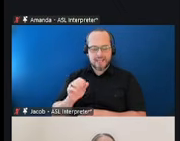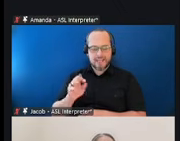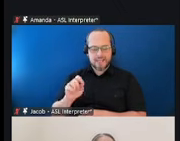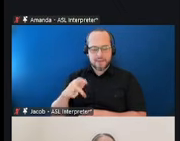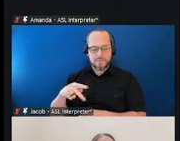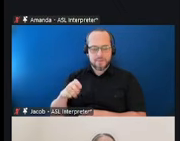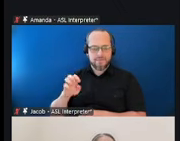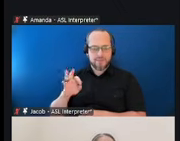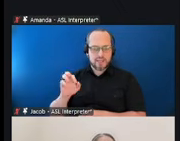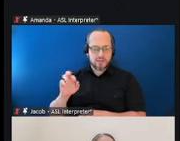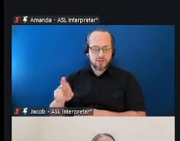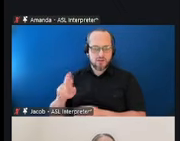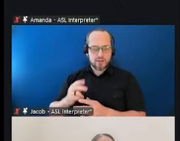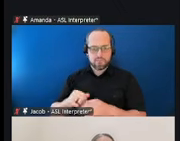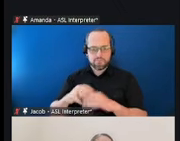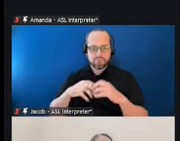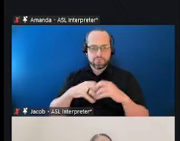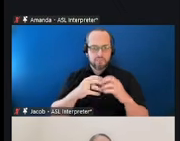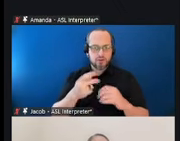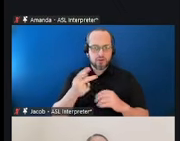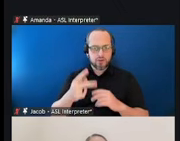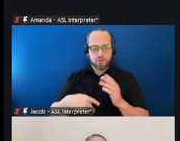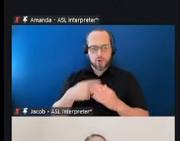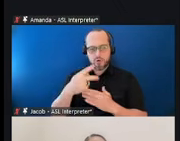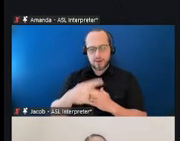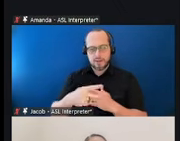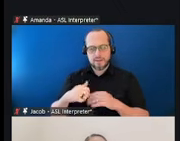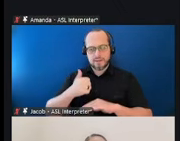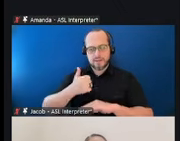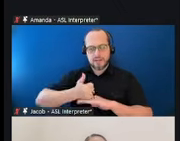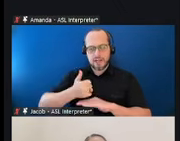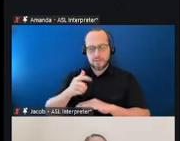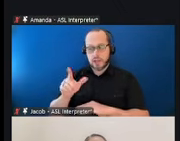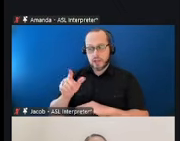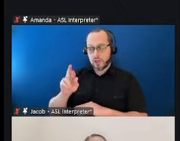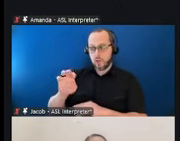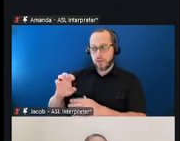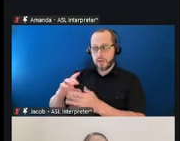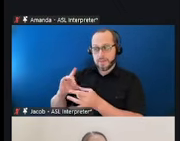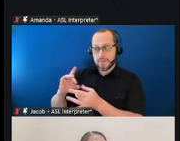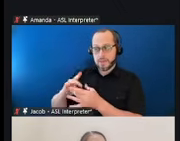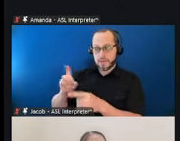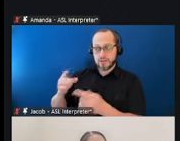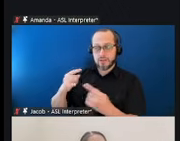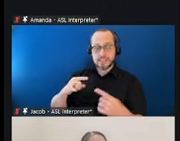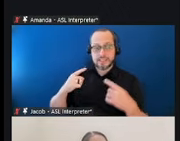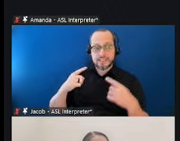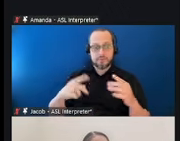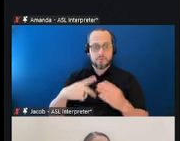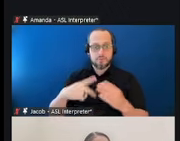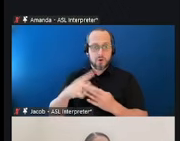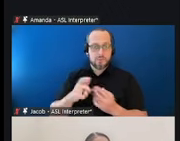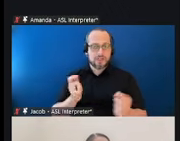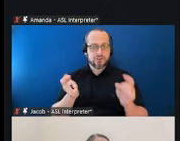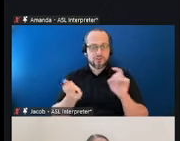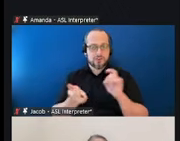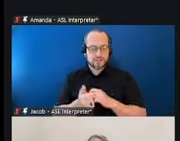North Carolina uh that were as as Lorie said very successful uh at changing the health care along